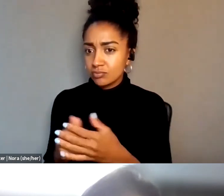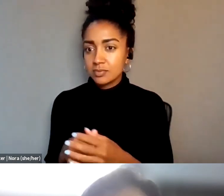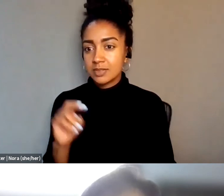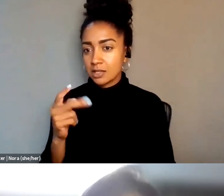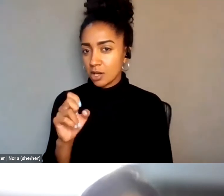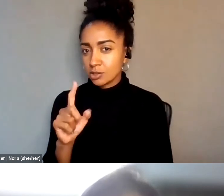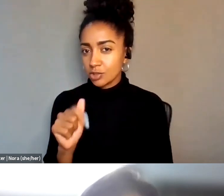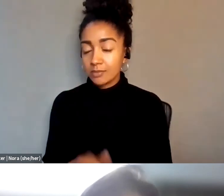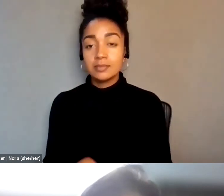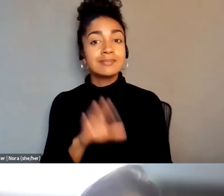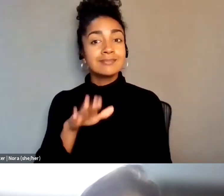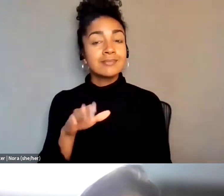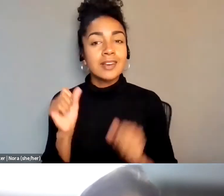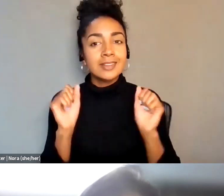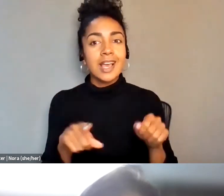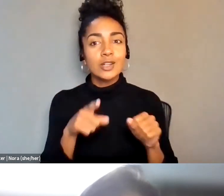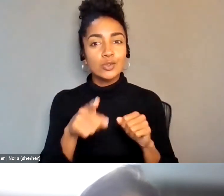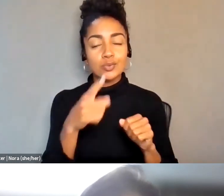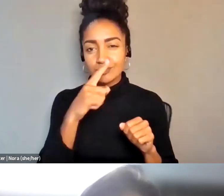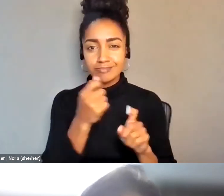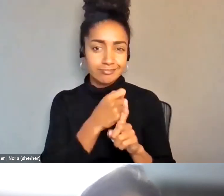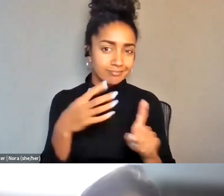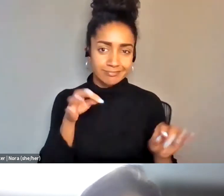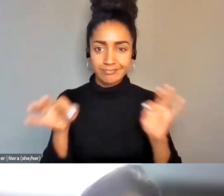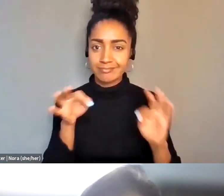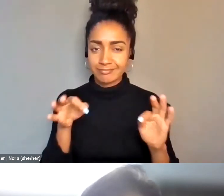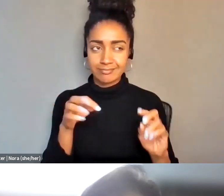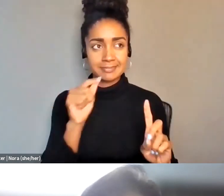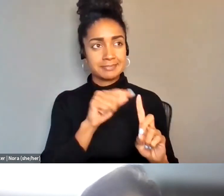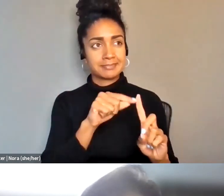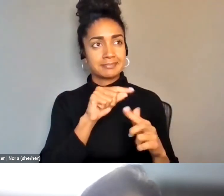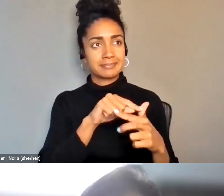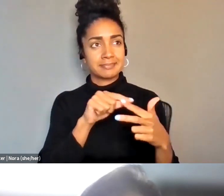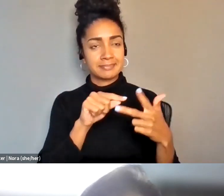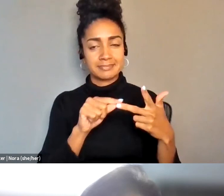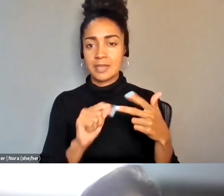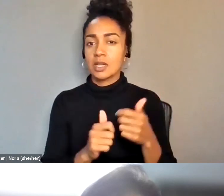Can you tell us what the most difficult challenges are for a 16-year-old